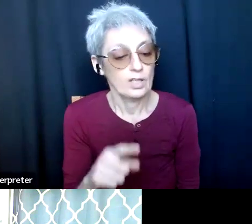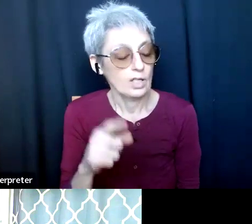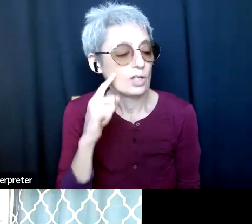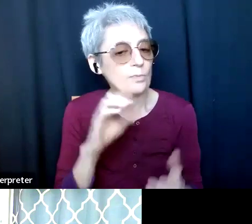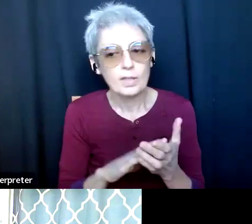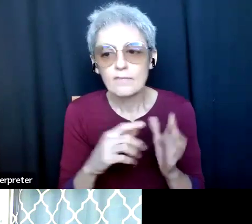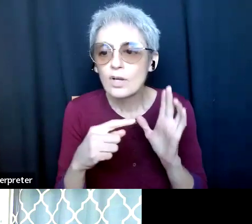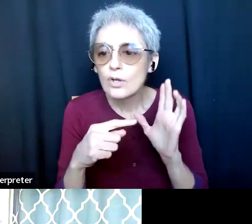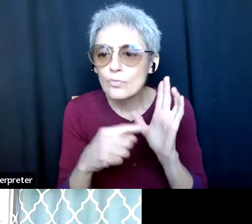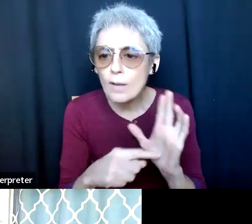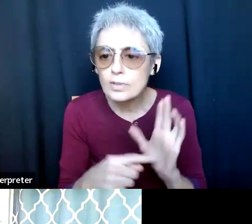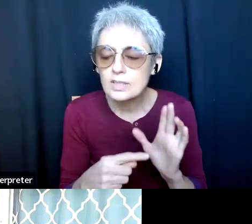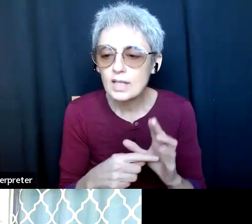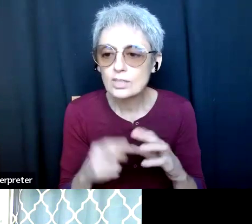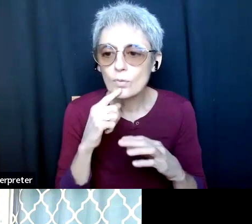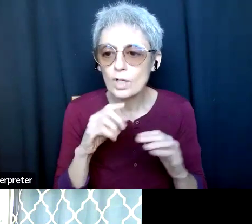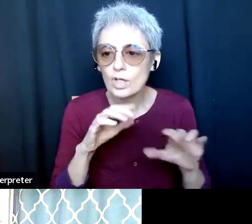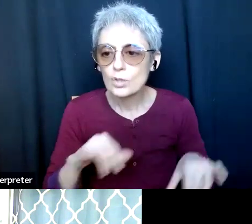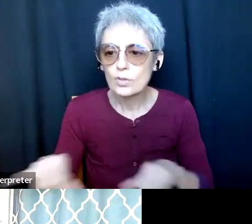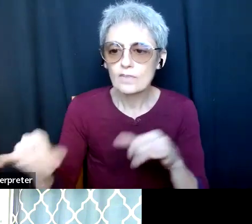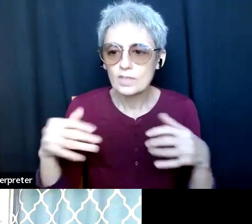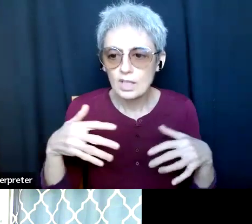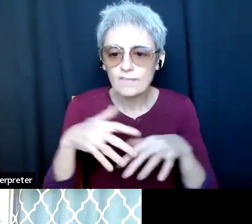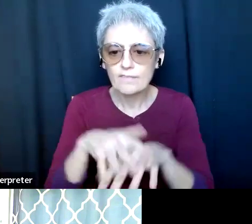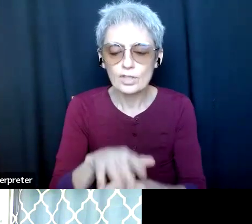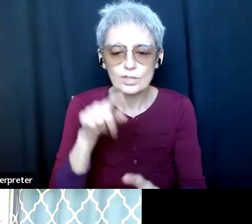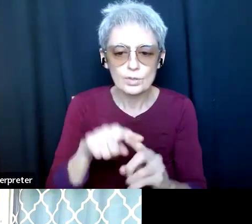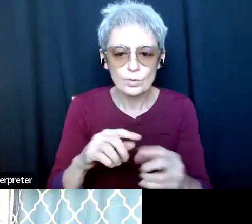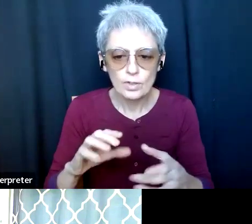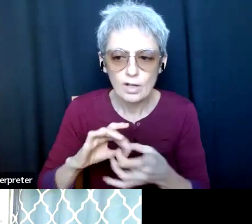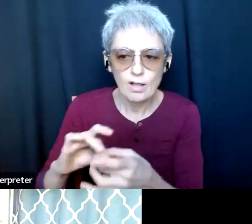So that is interesting to see. And I think that confirms that this is a relevant factor when